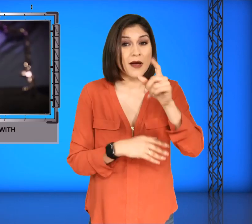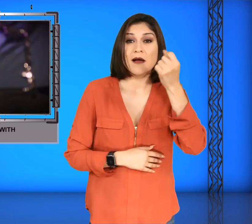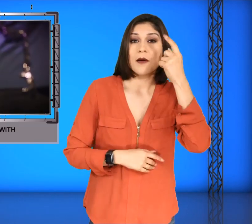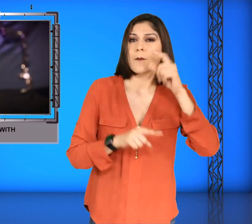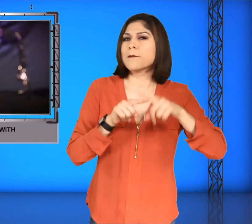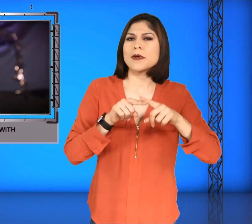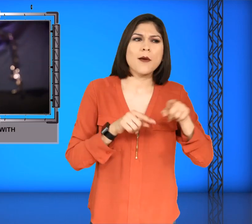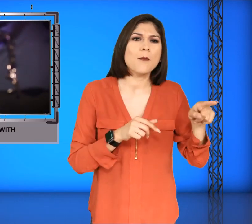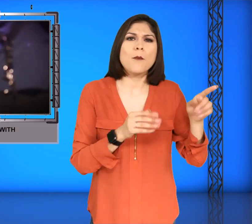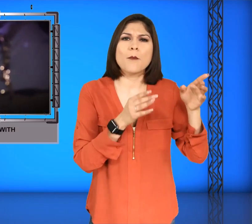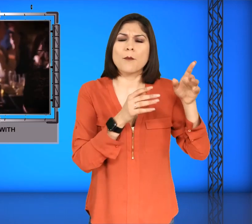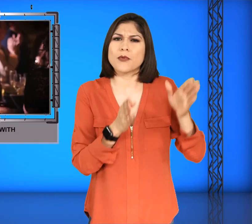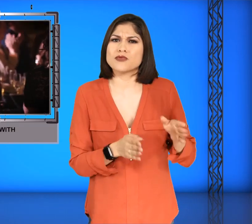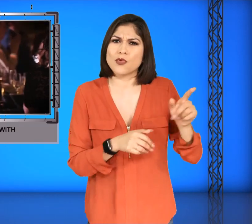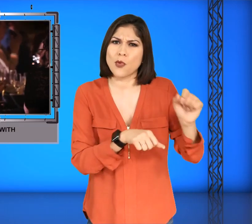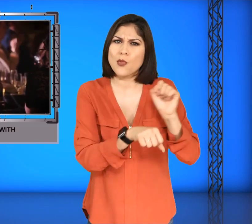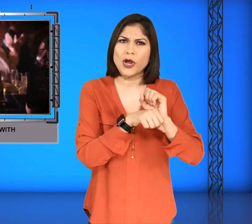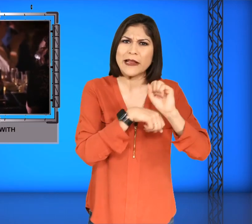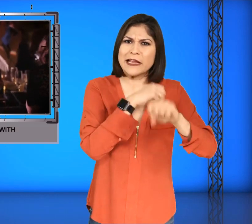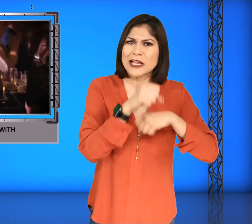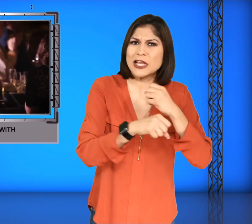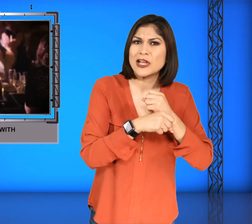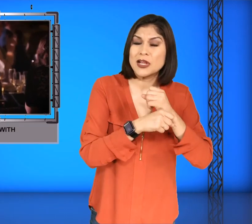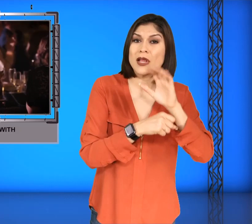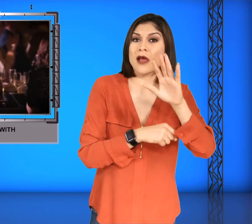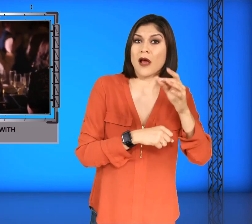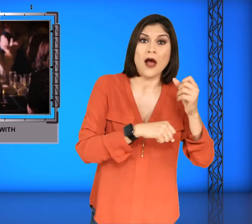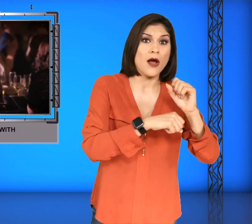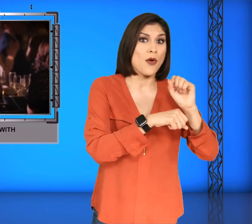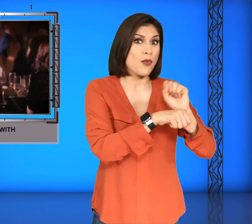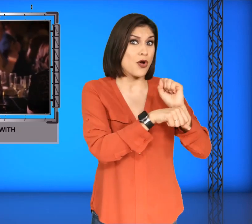The amount of money each employee received was based on the number of years they have